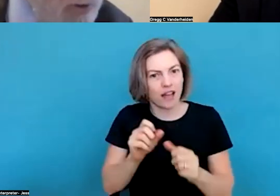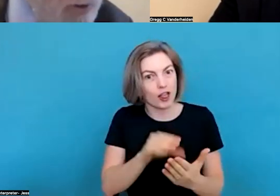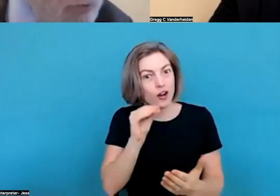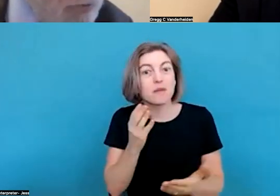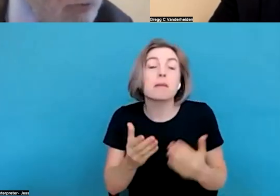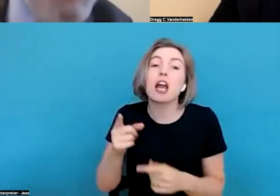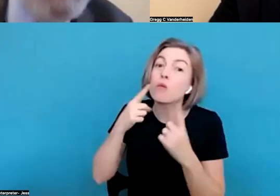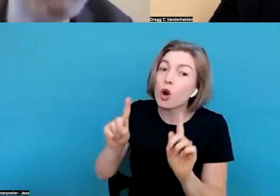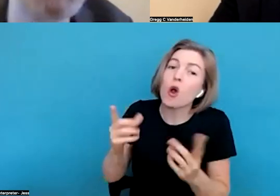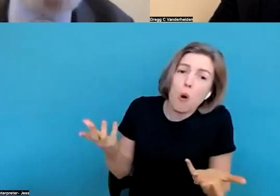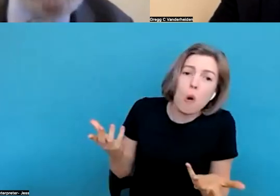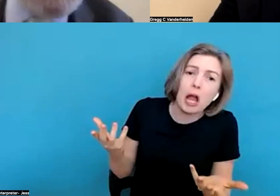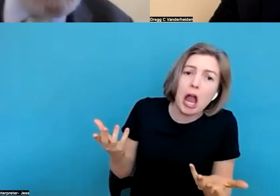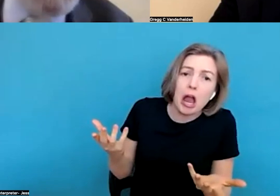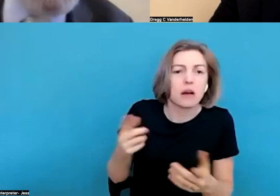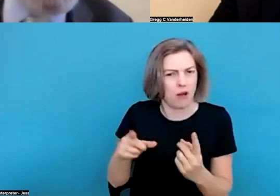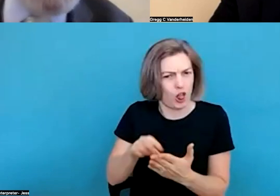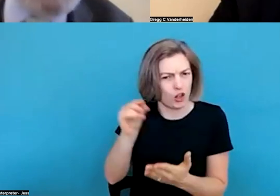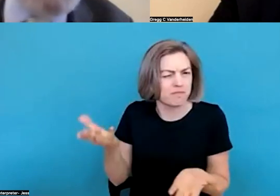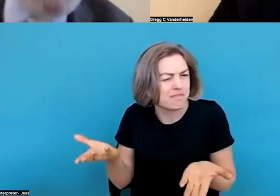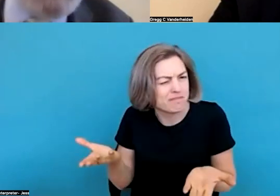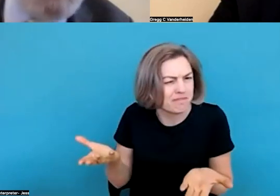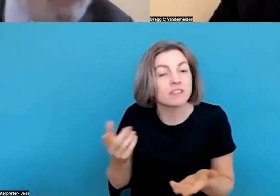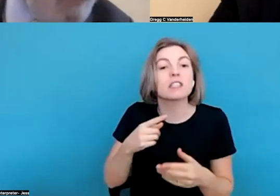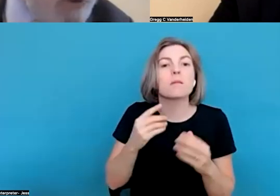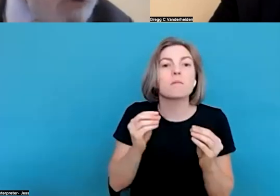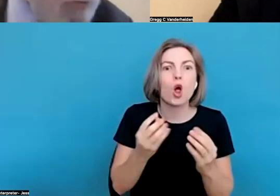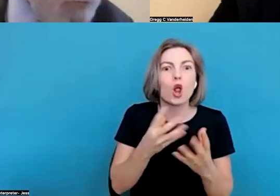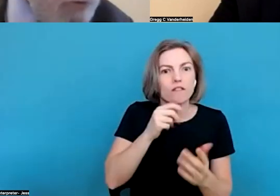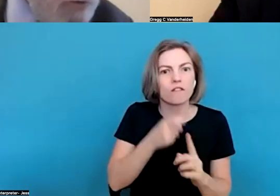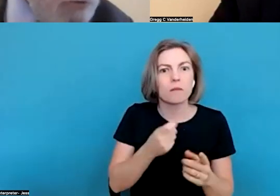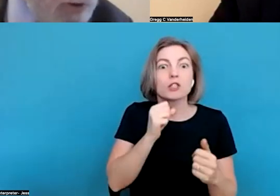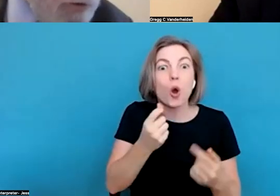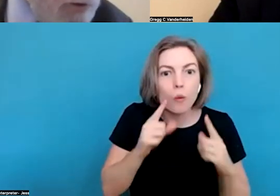And so having that growing catalog over time would be extremely valuable for consultation.